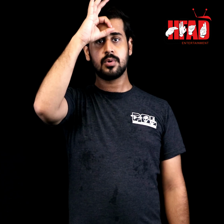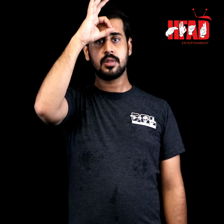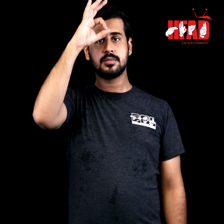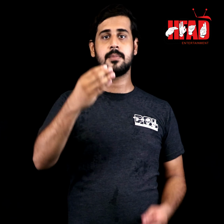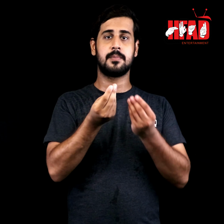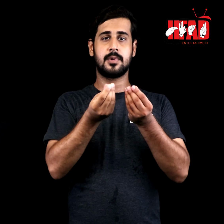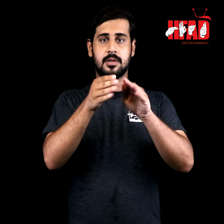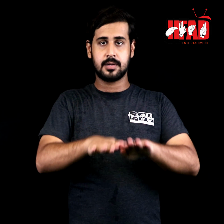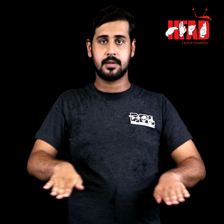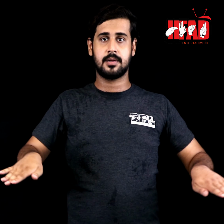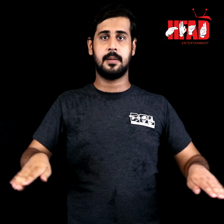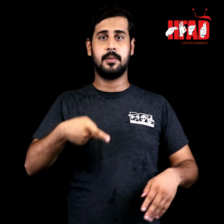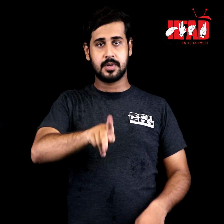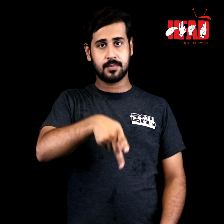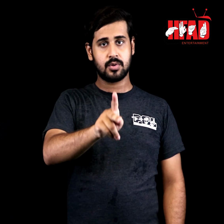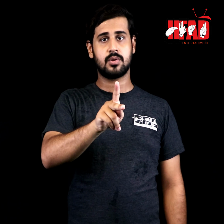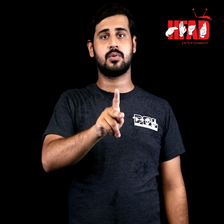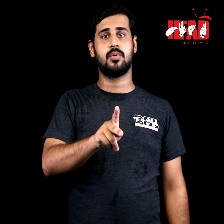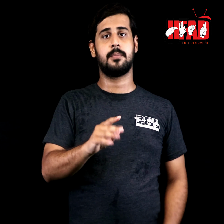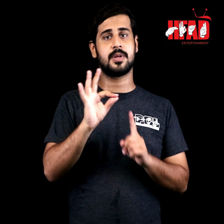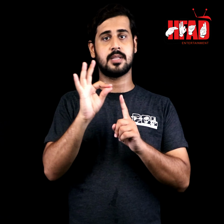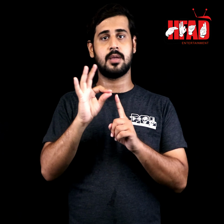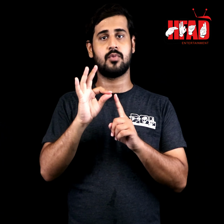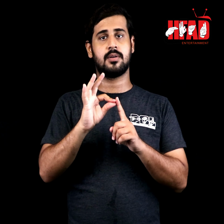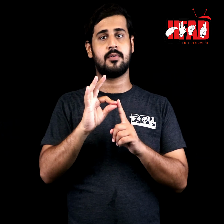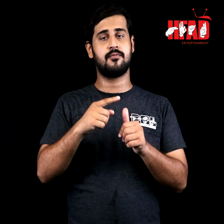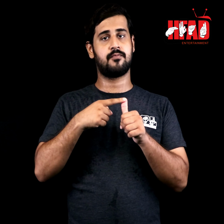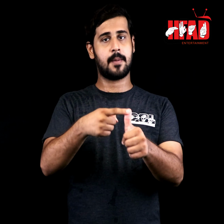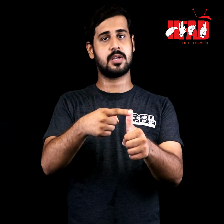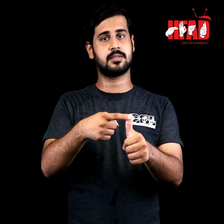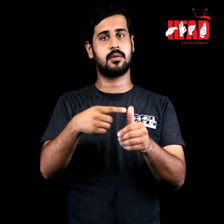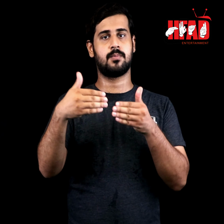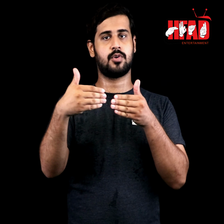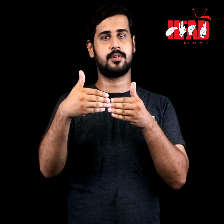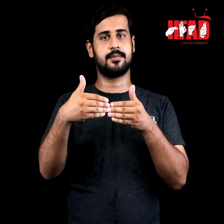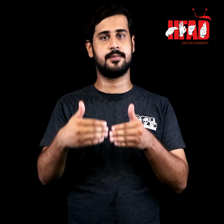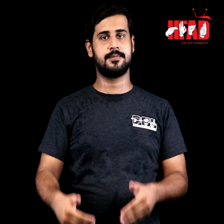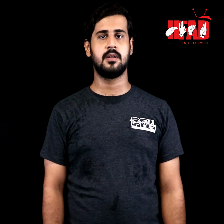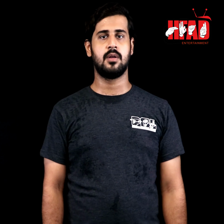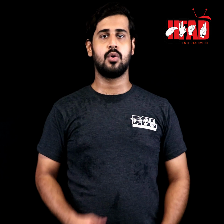Pakistan will retaliate.